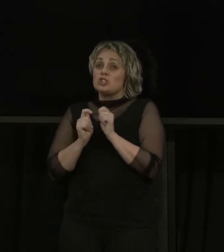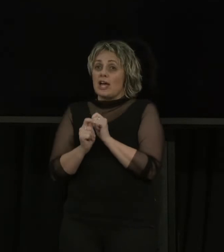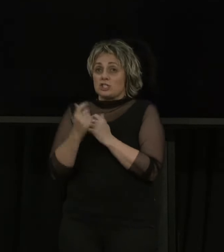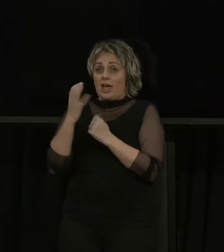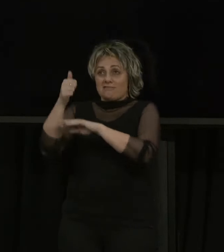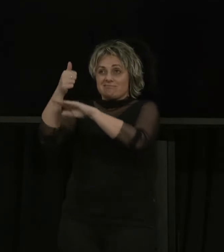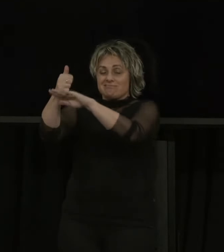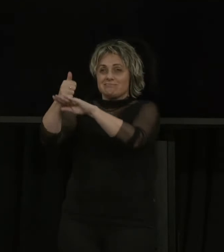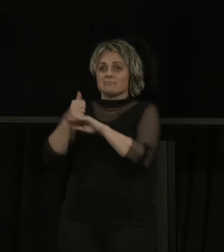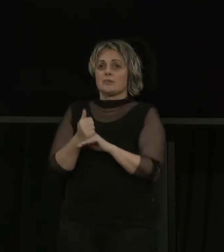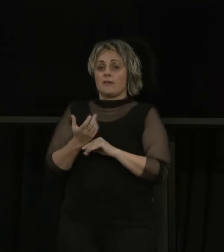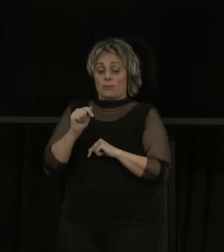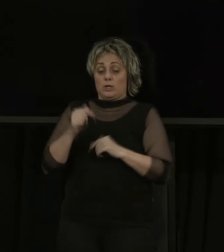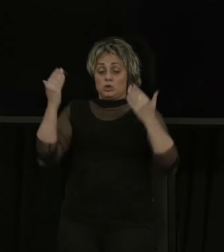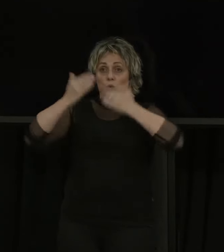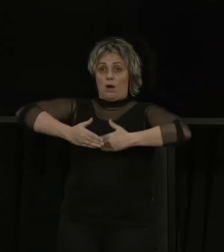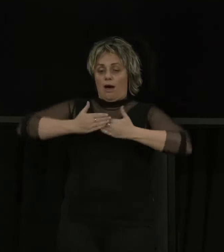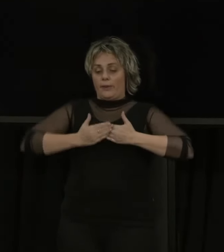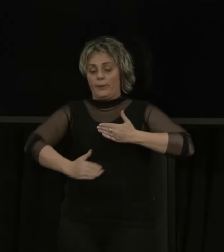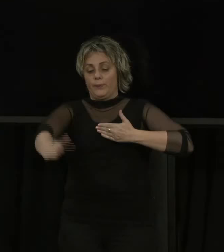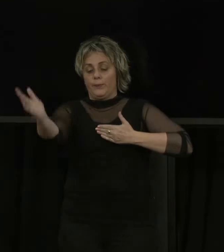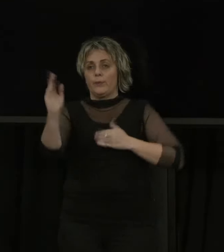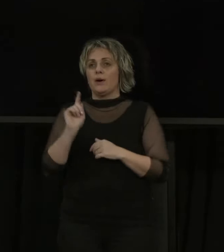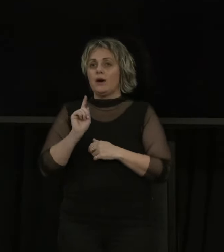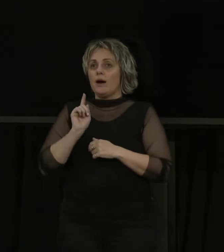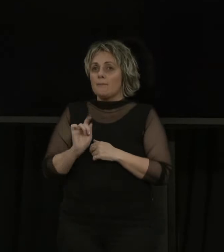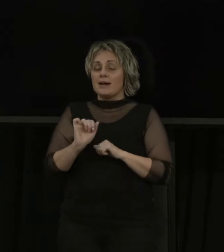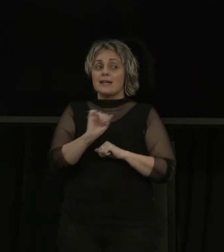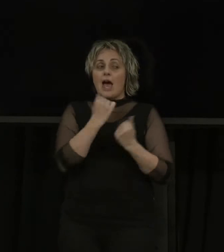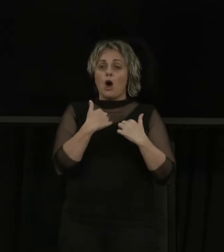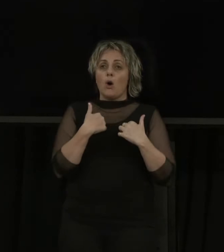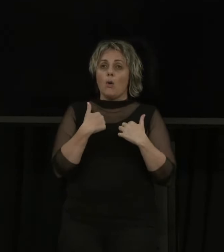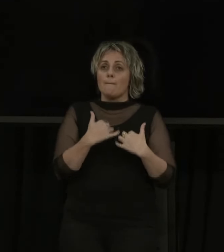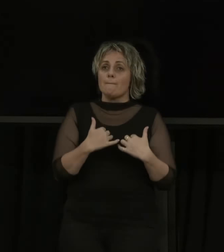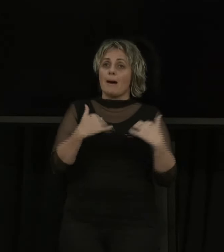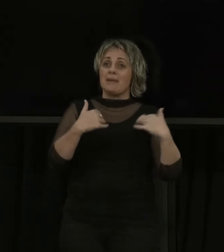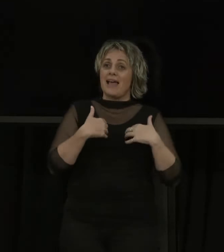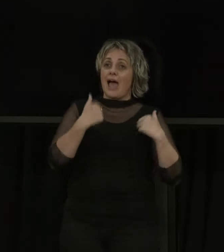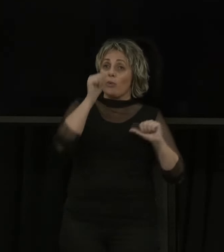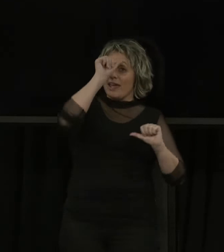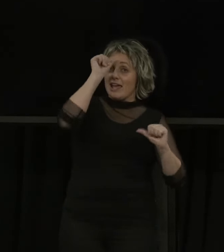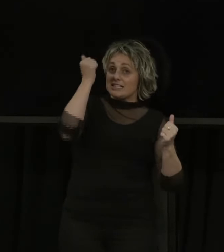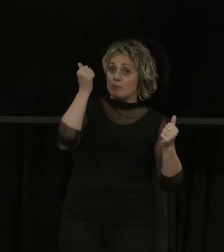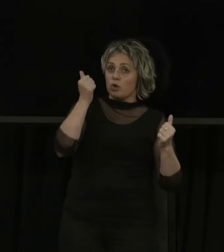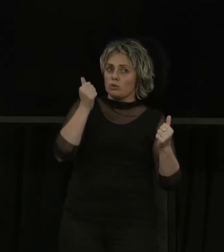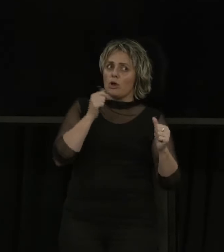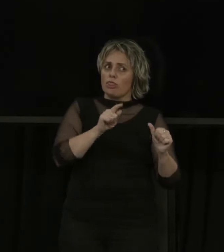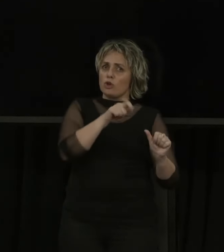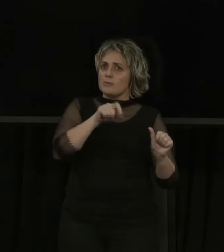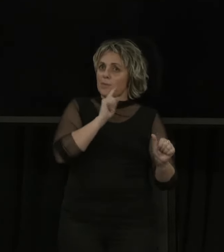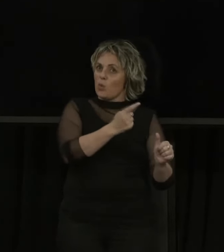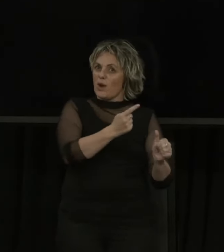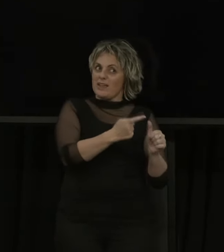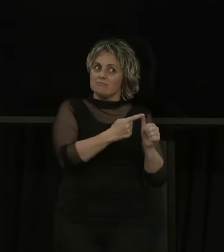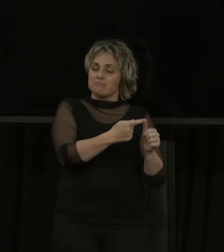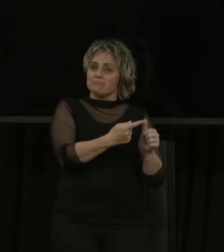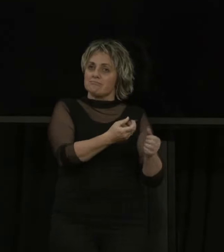continue to vaccinate. We have